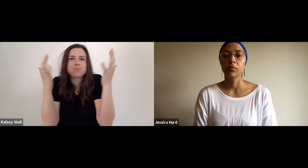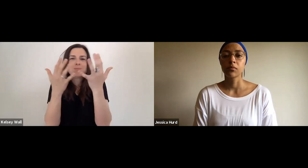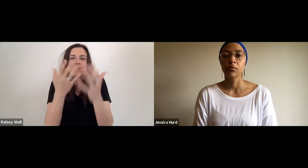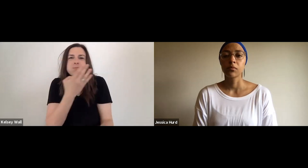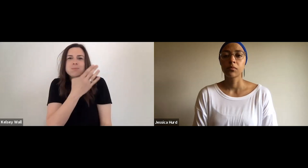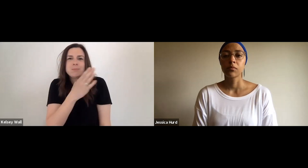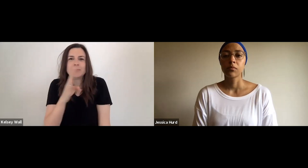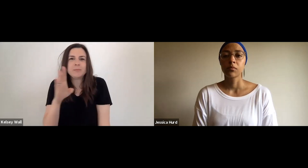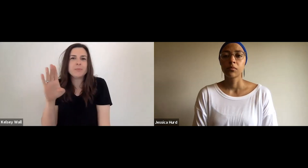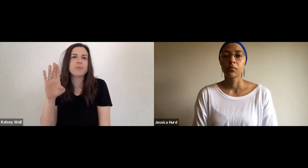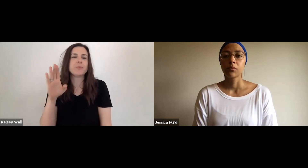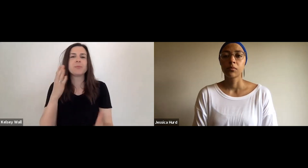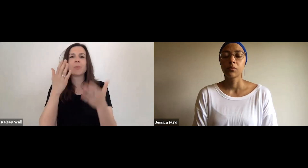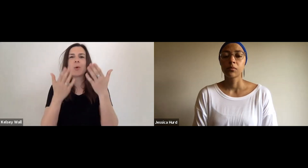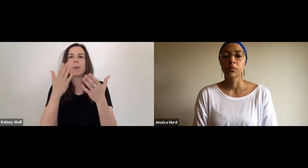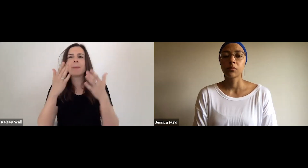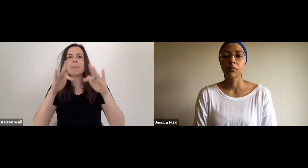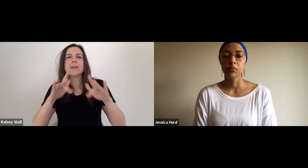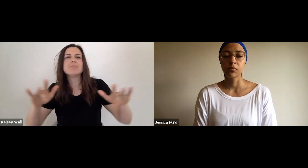Feel it wrap around you.